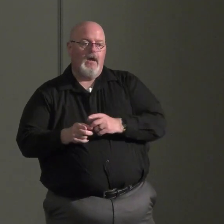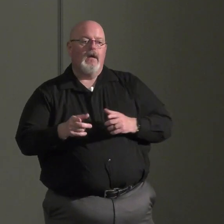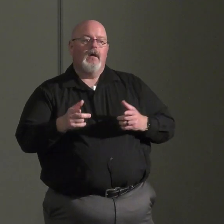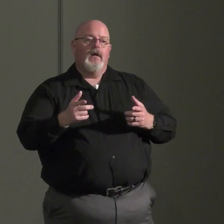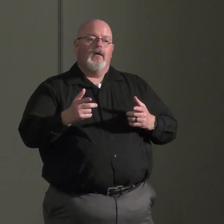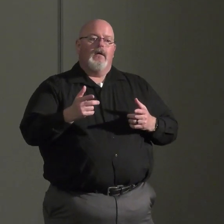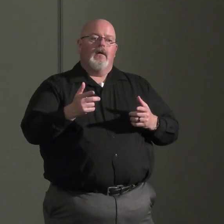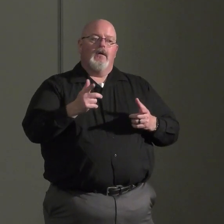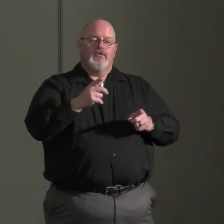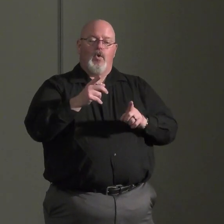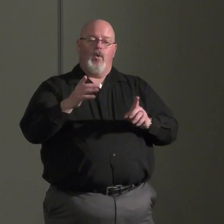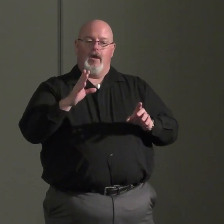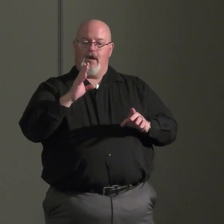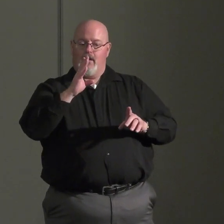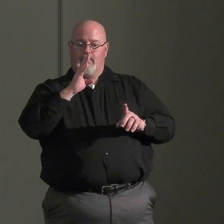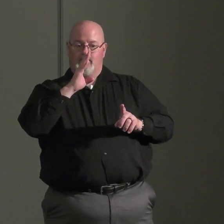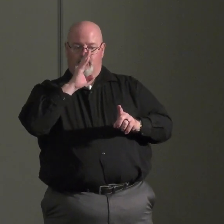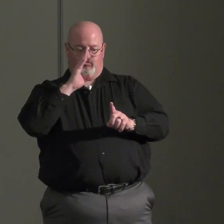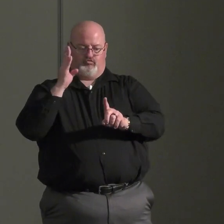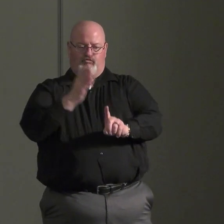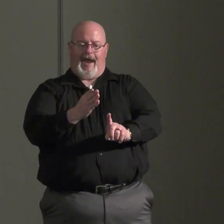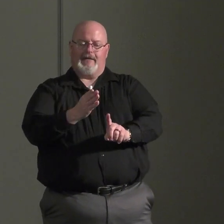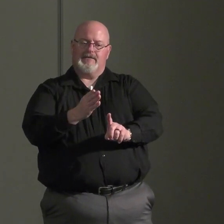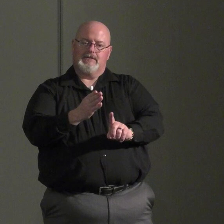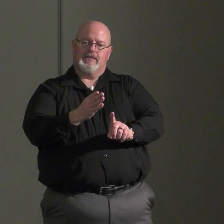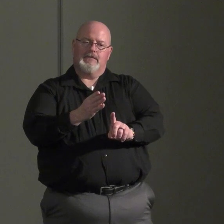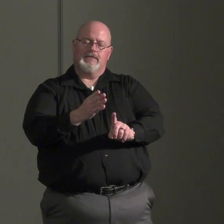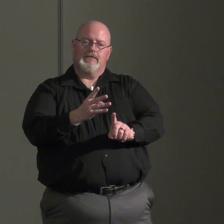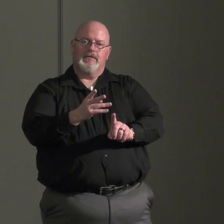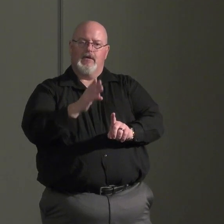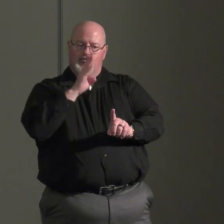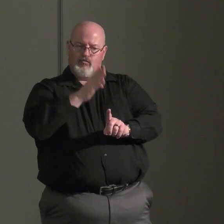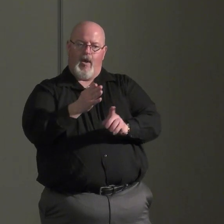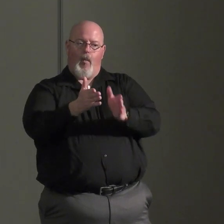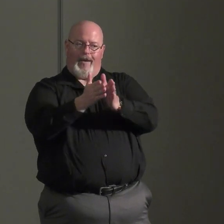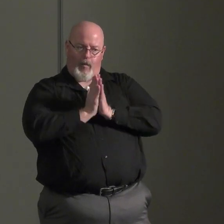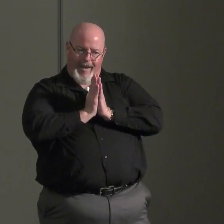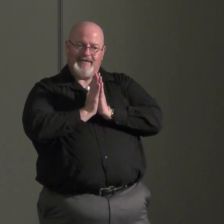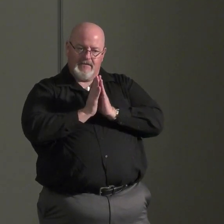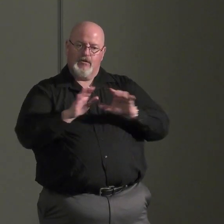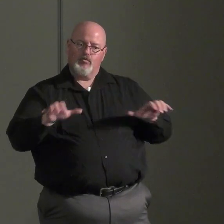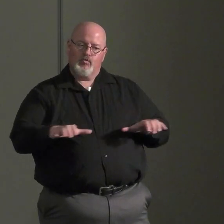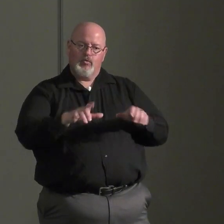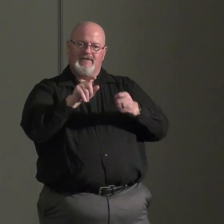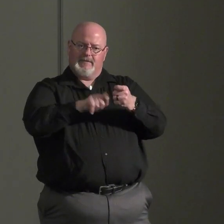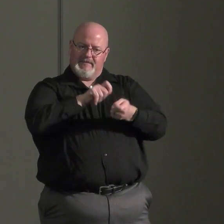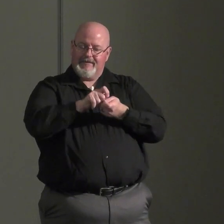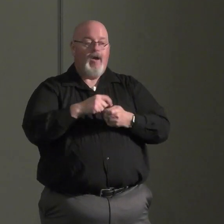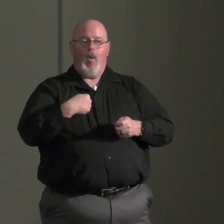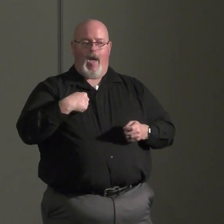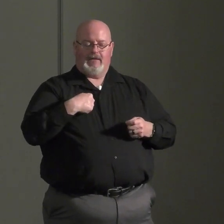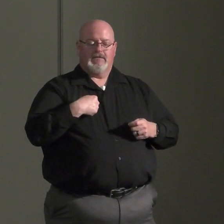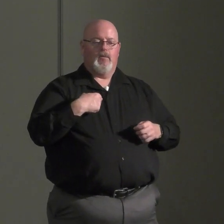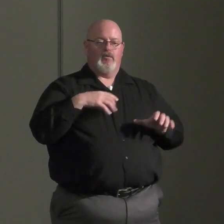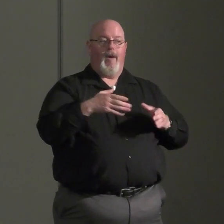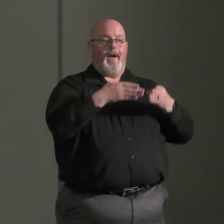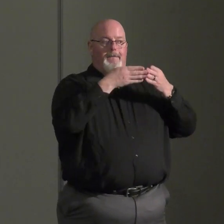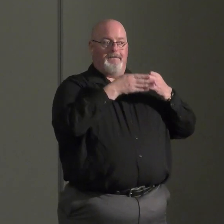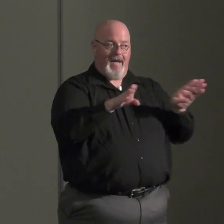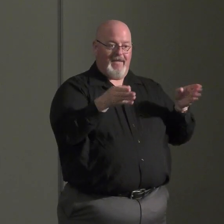a direct request to do something specific. With us, we are doing a public playground